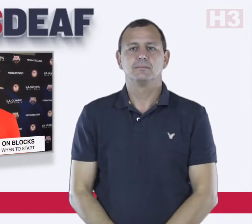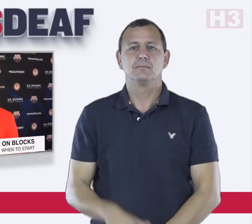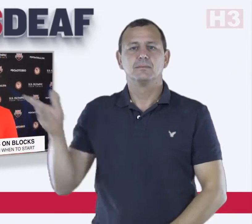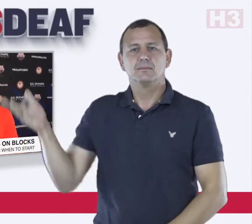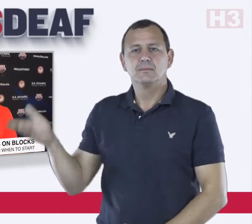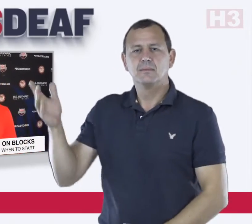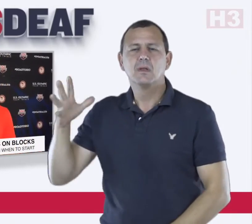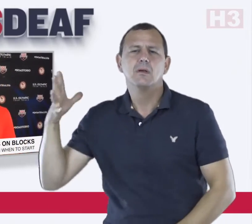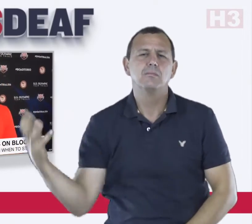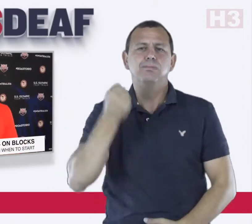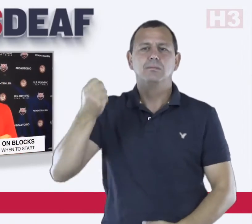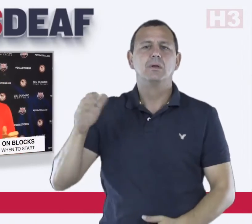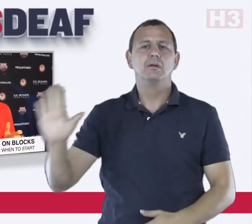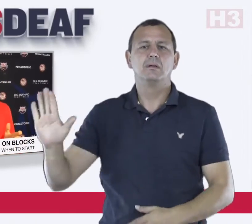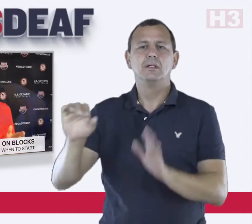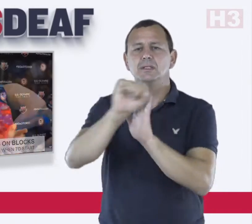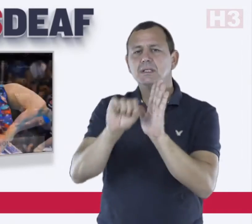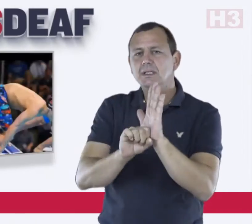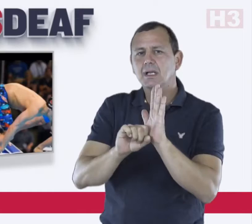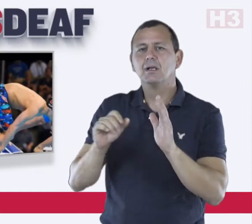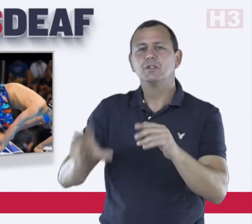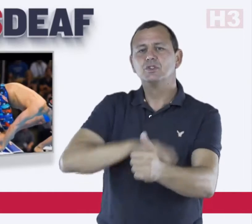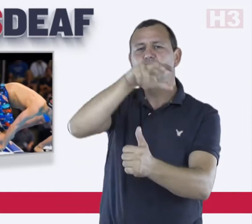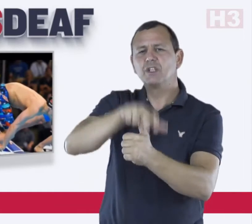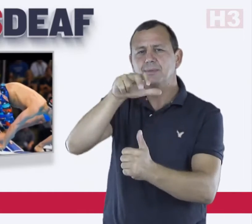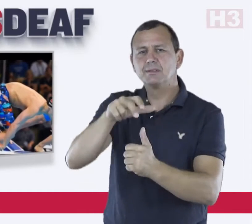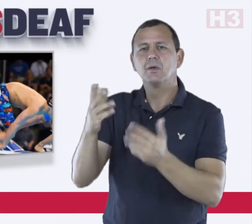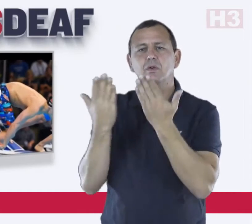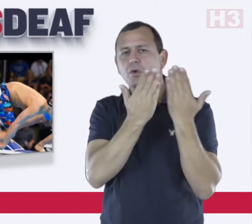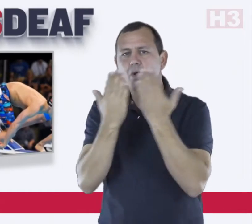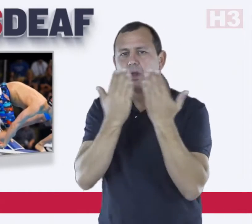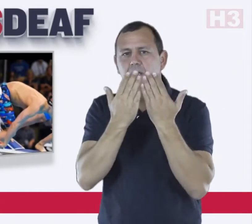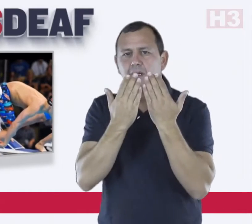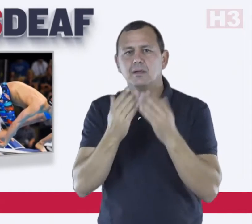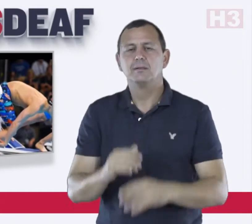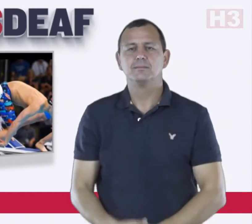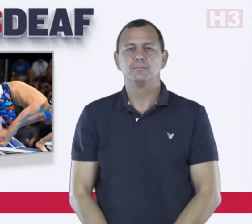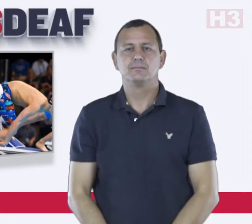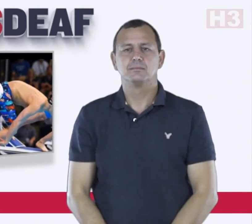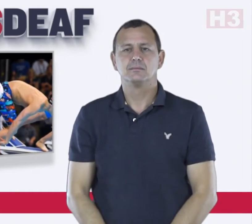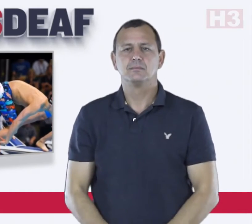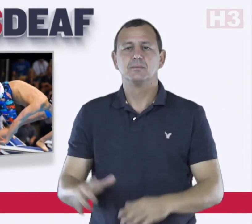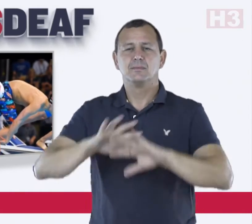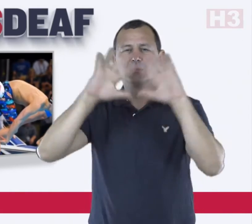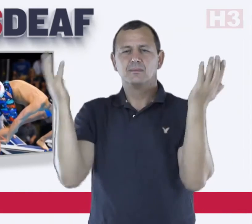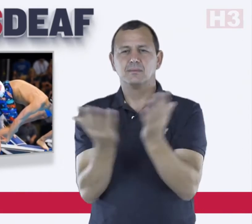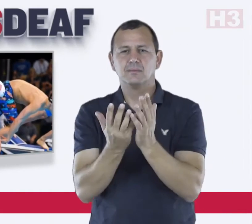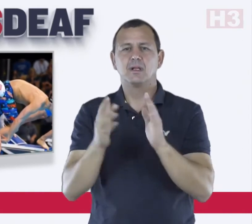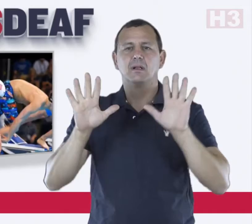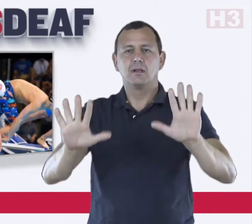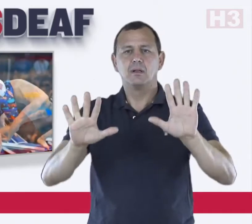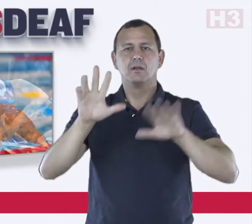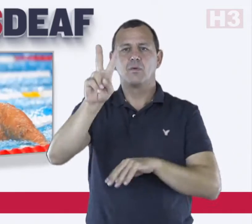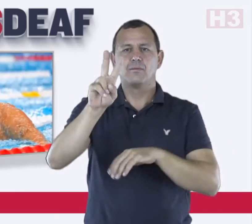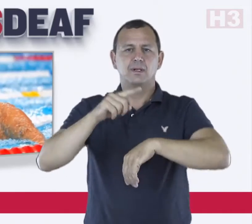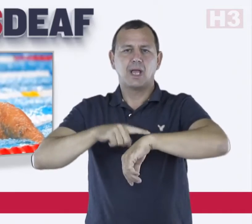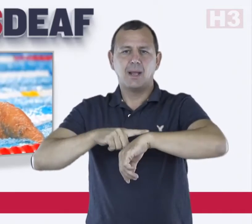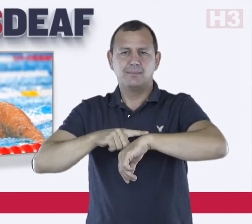championship in high school, was a 12-time All-American